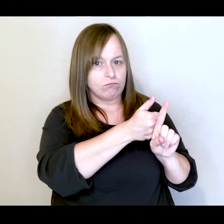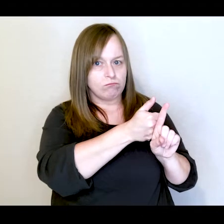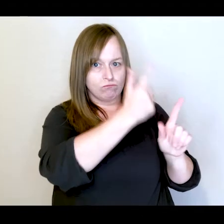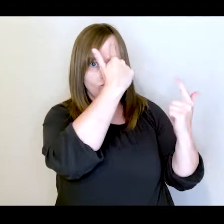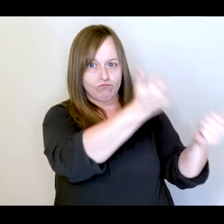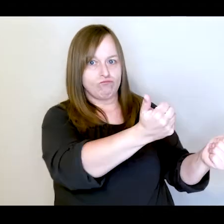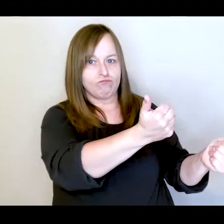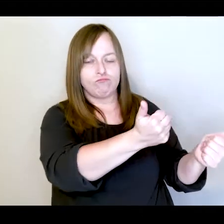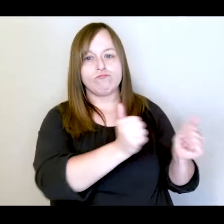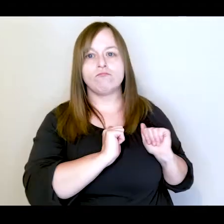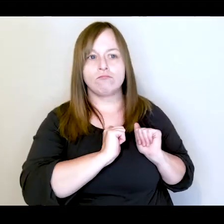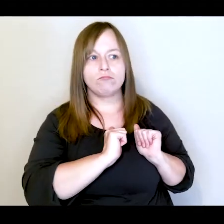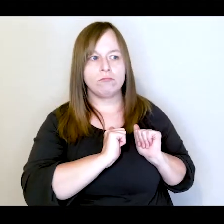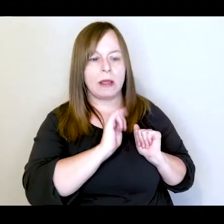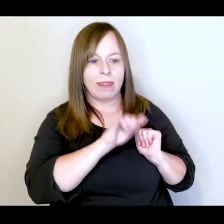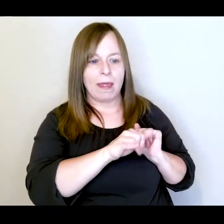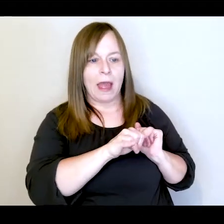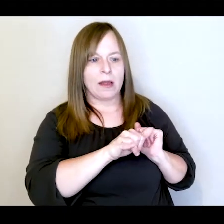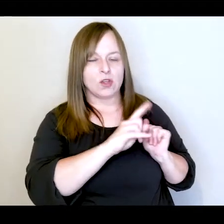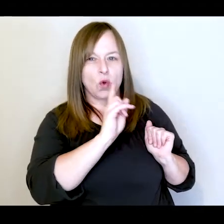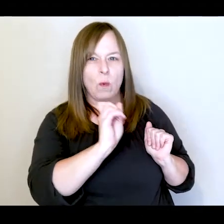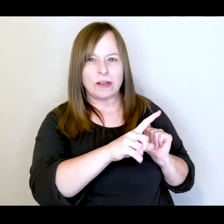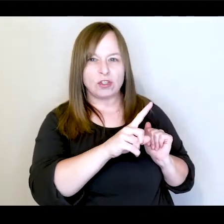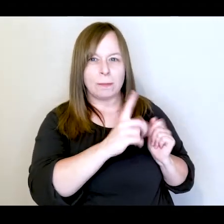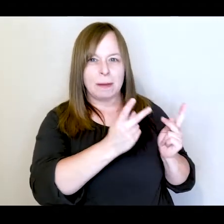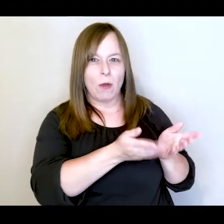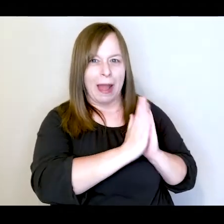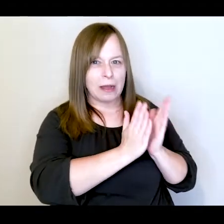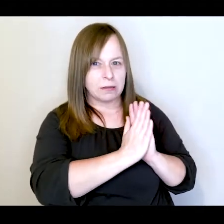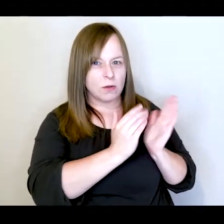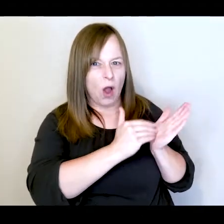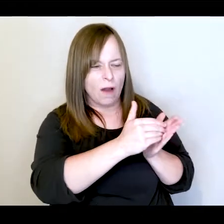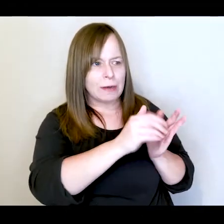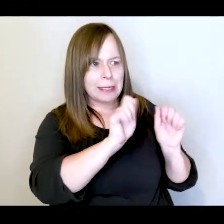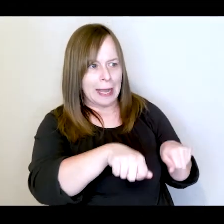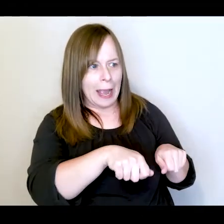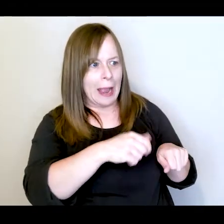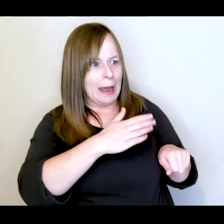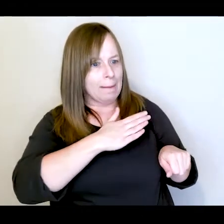you go is yours. And so that's some question we get a lot, you know, "Can my--